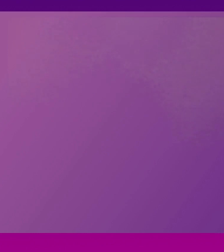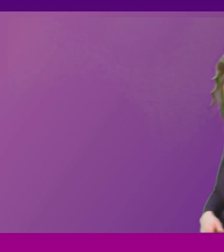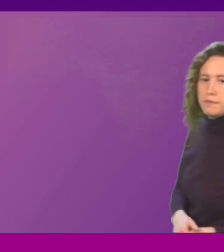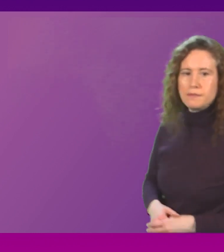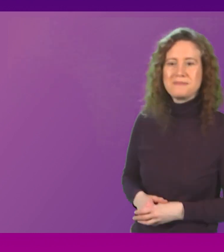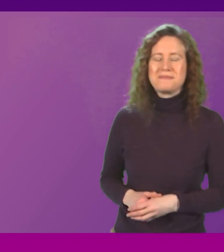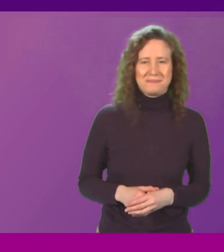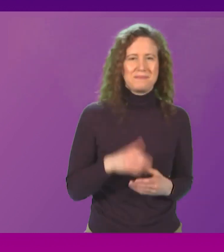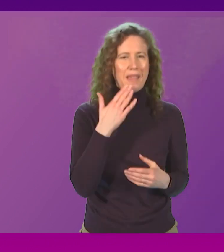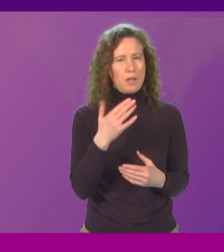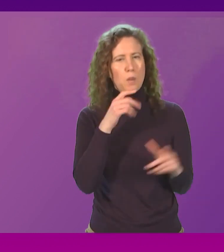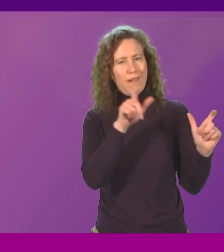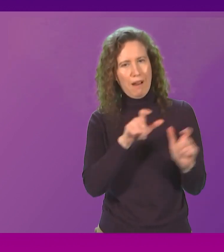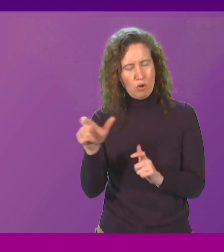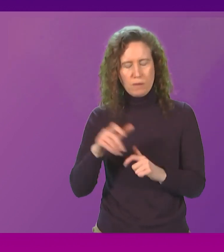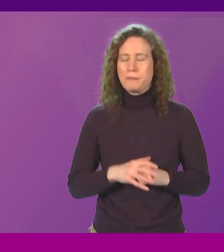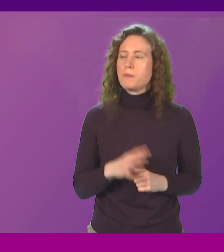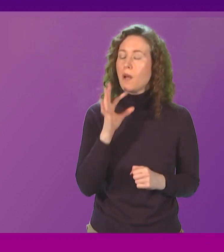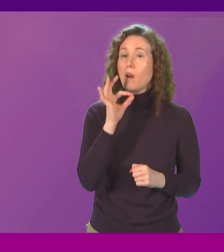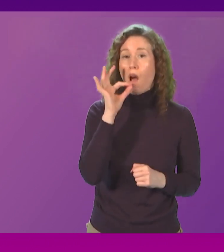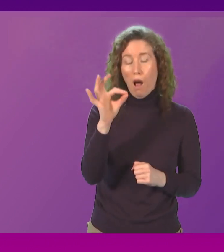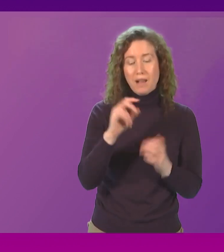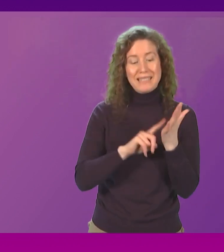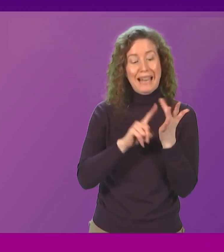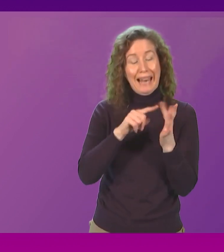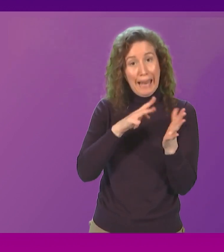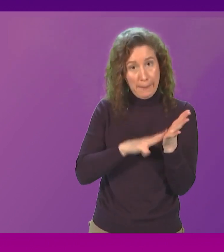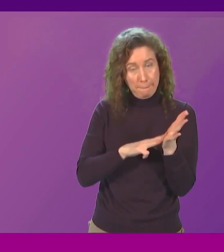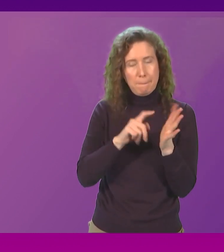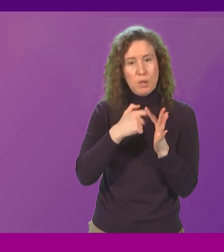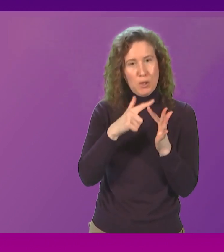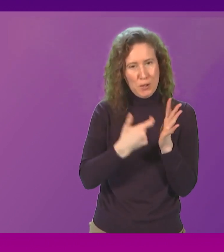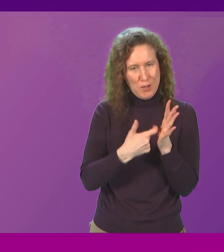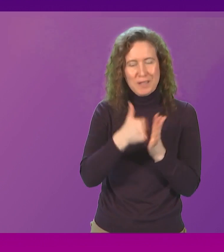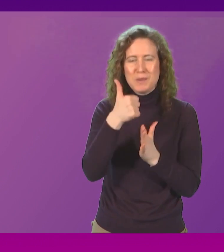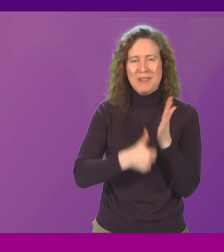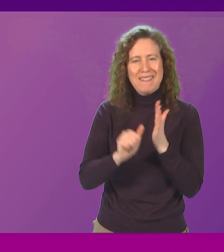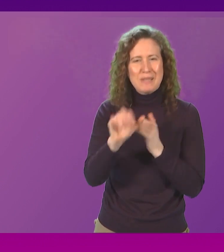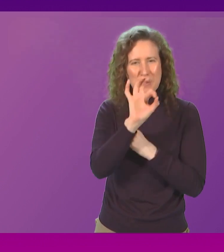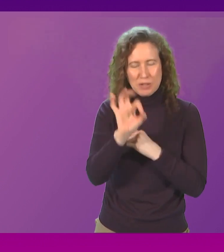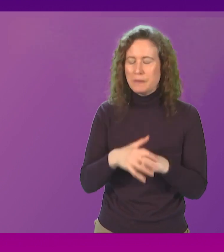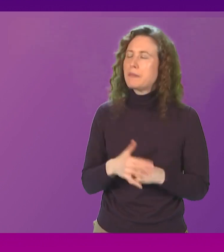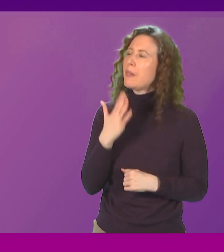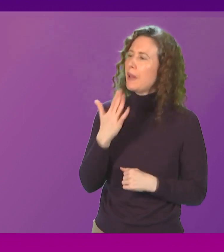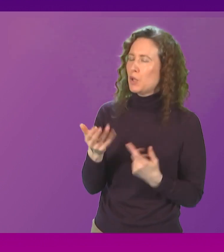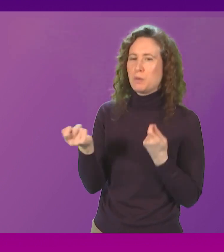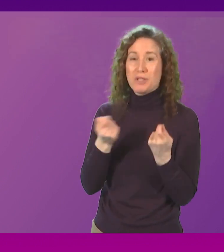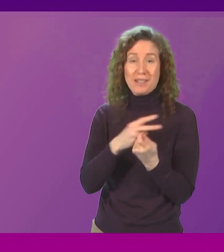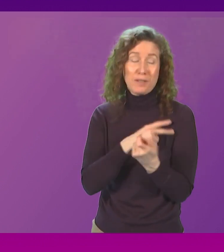We will resume business. I ask Liam Kerr to begin his question.